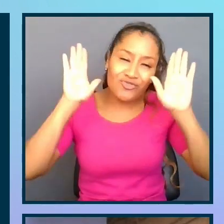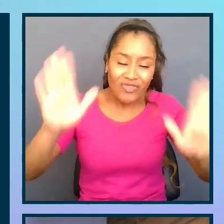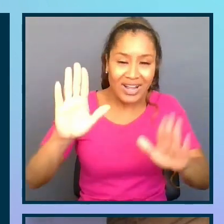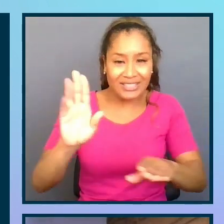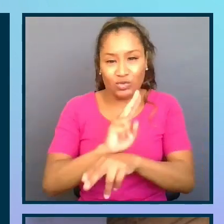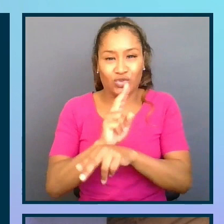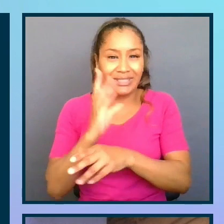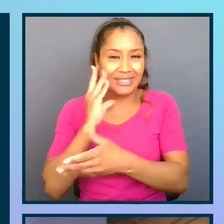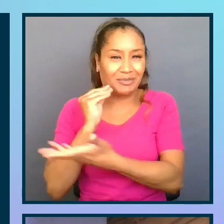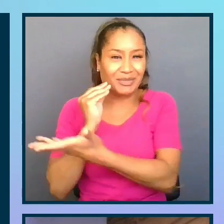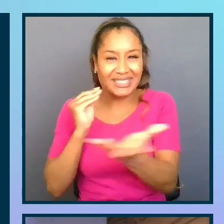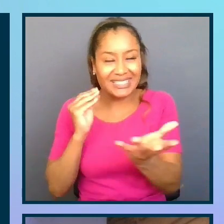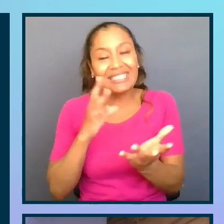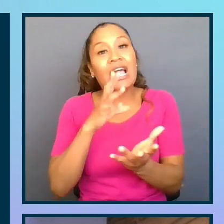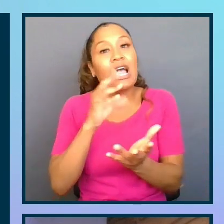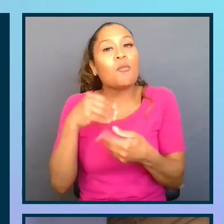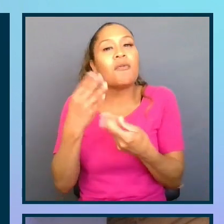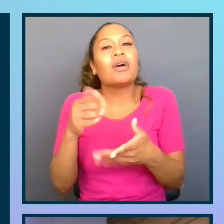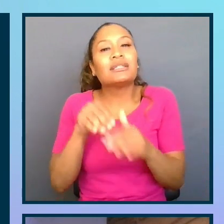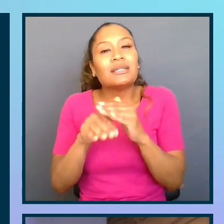and provide accessible features to our customers.